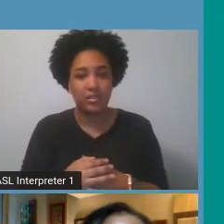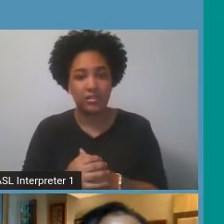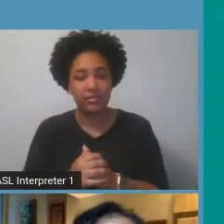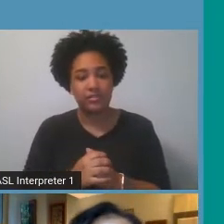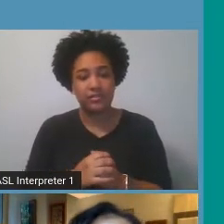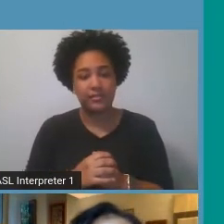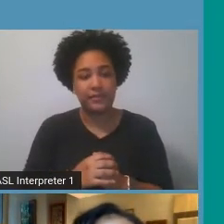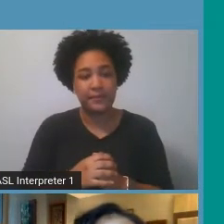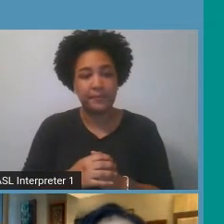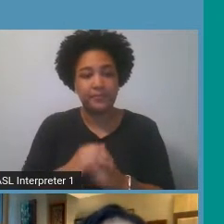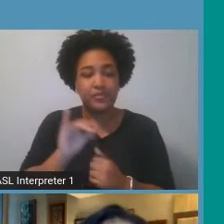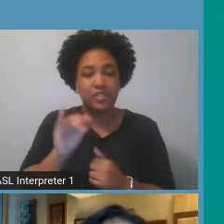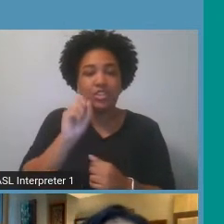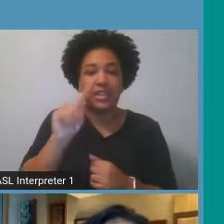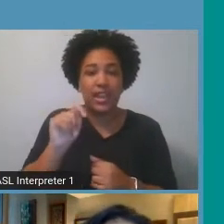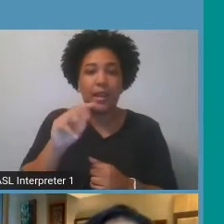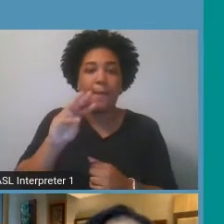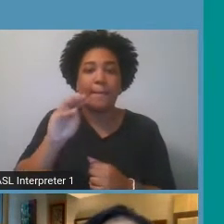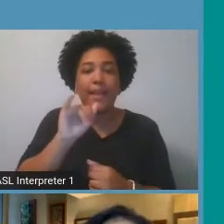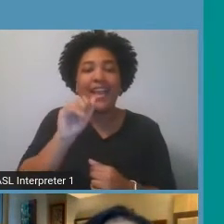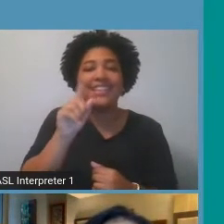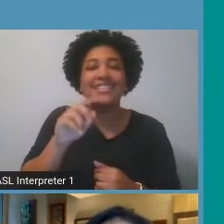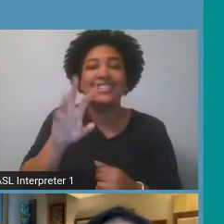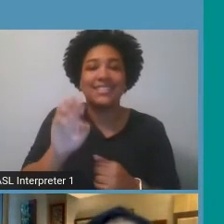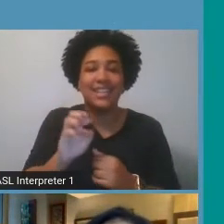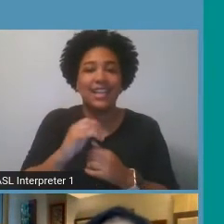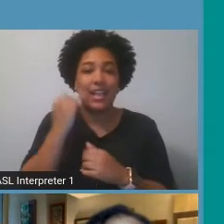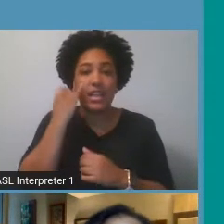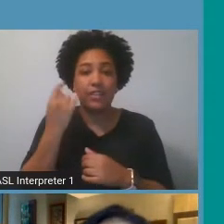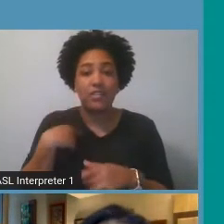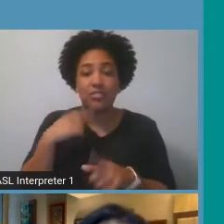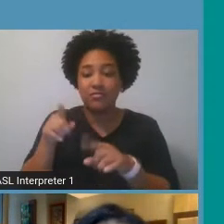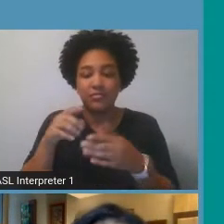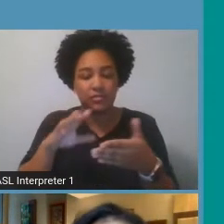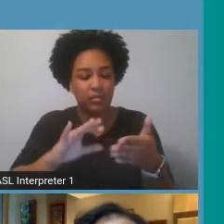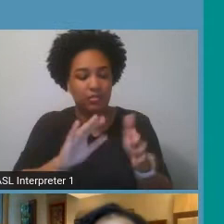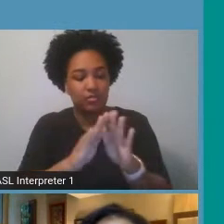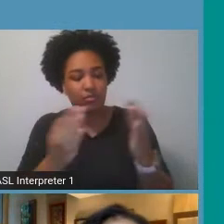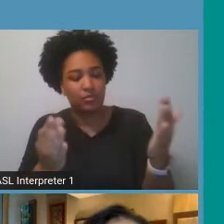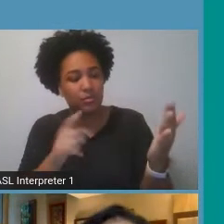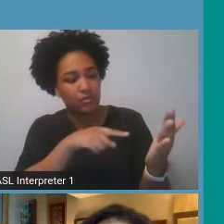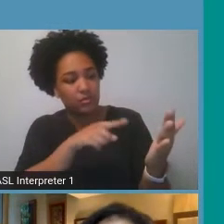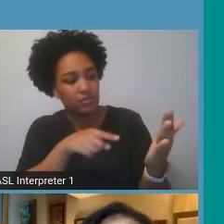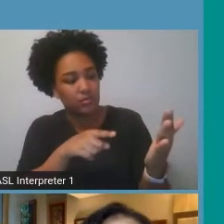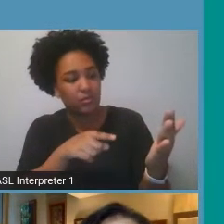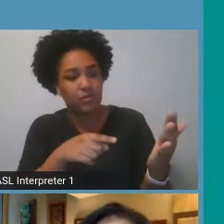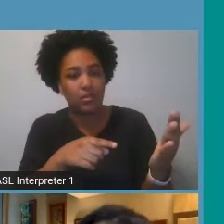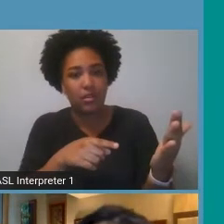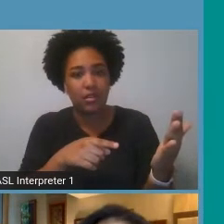Jet magazine and Abbaye magazine, if you wanted to anyone's house it was sitting problematically